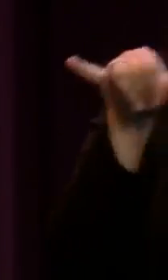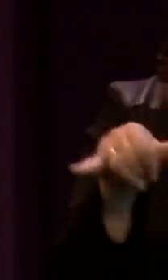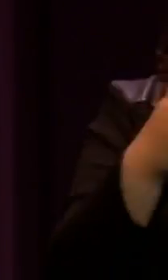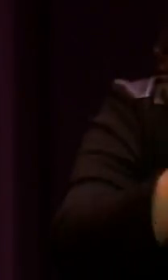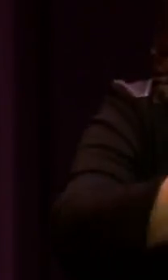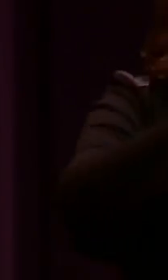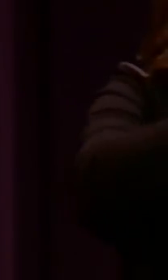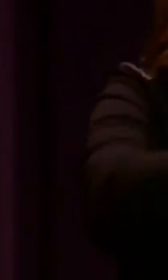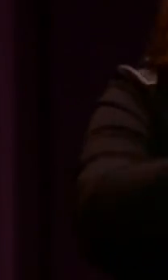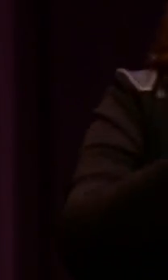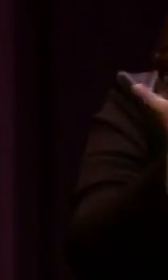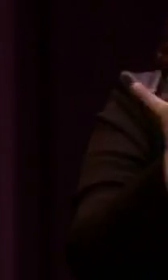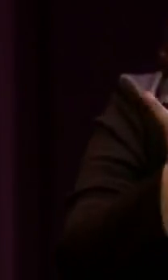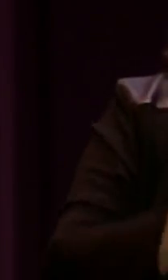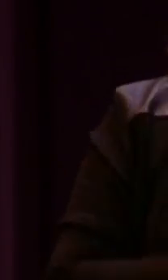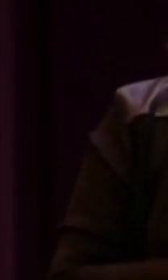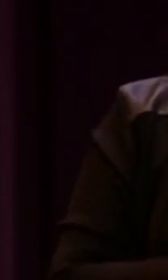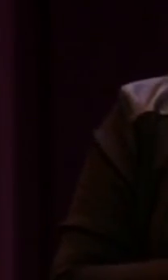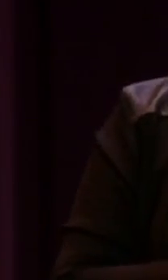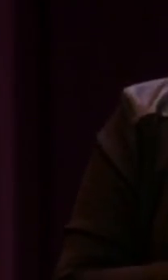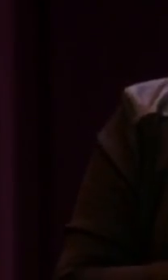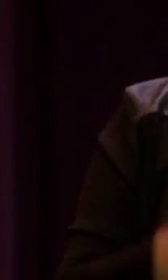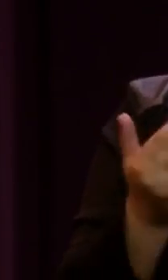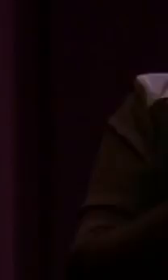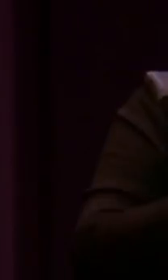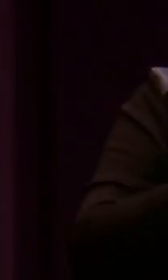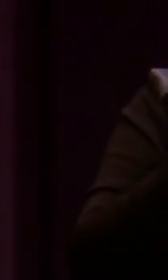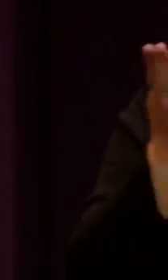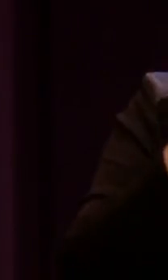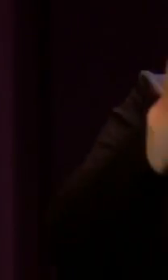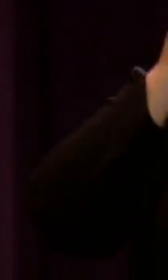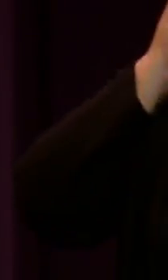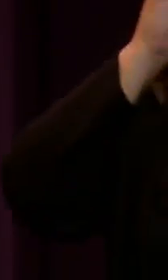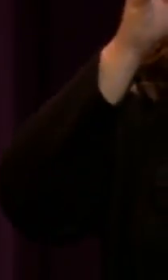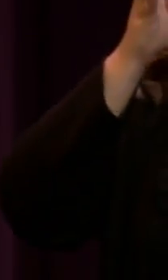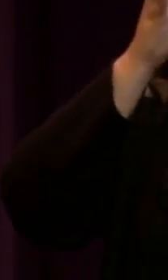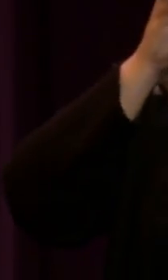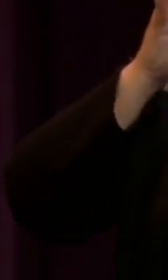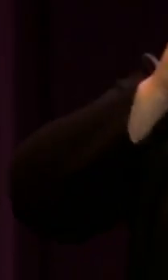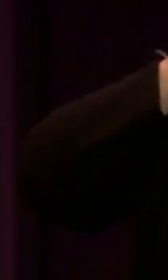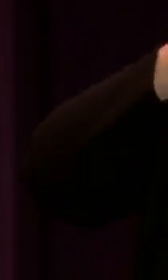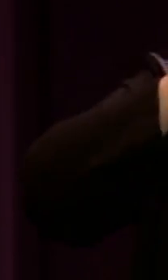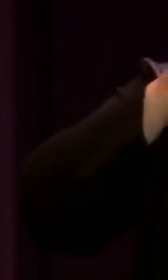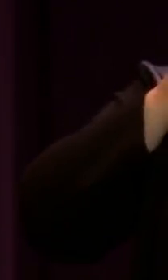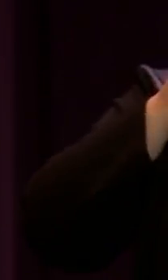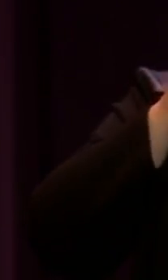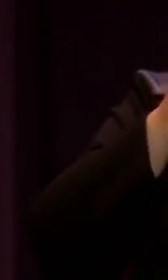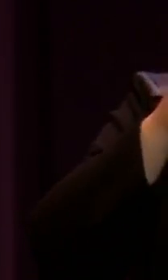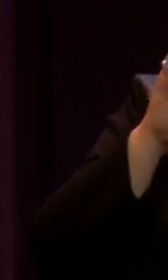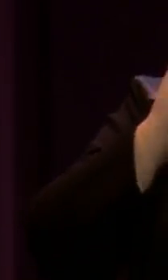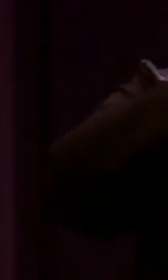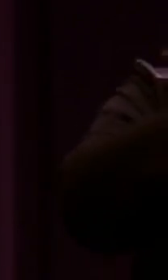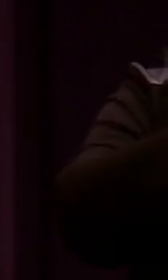PROVIDING INNOVATIVE NEW SERVICES THAT WE HAVE -- THAT WE HAVE IMITATED BY OUR PEER STATES